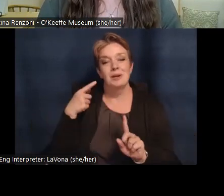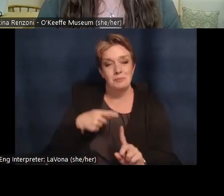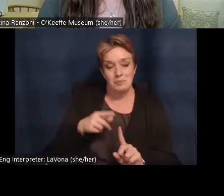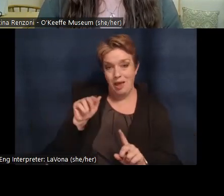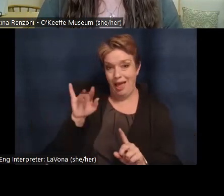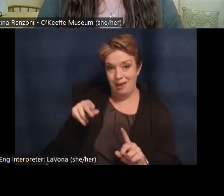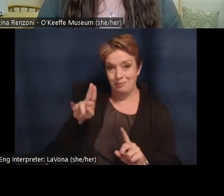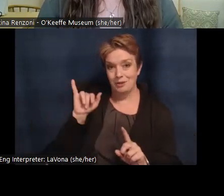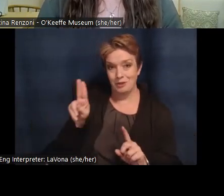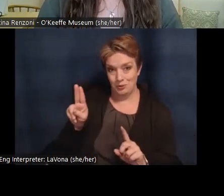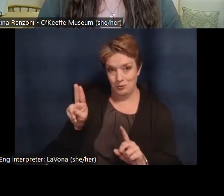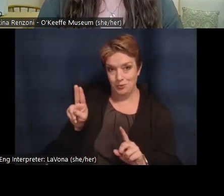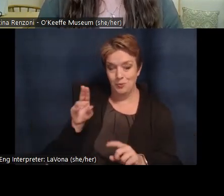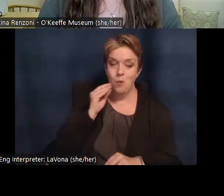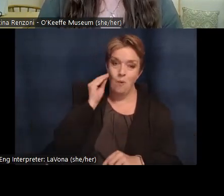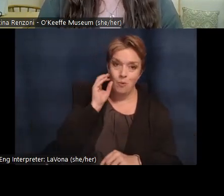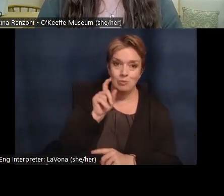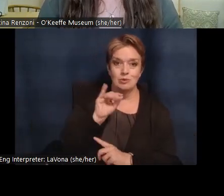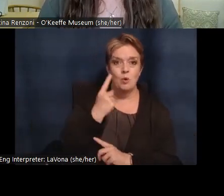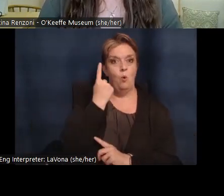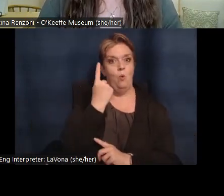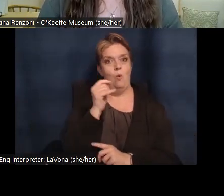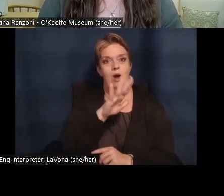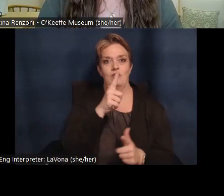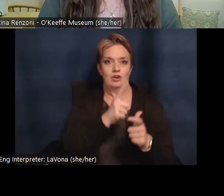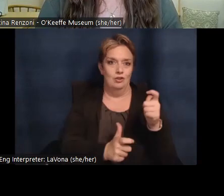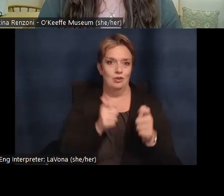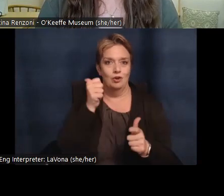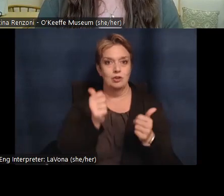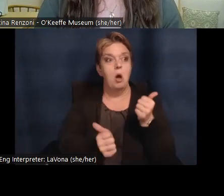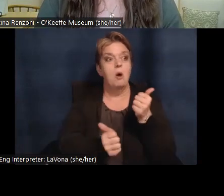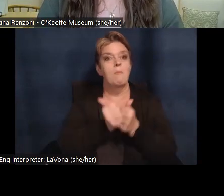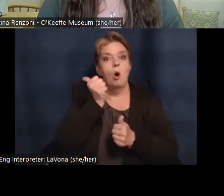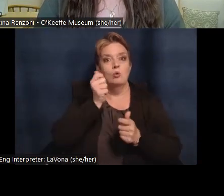is one of Georgia O'Keeffe's largest and most dynamic works of art.